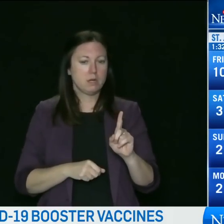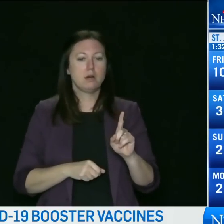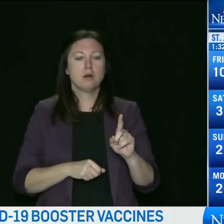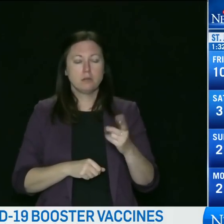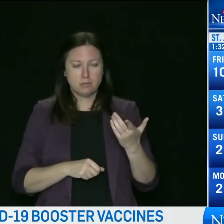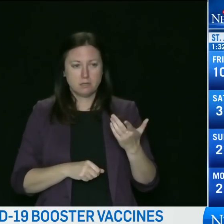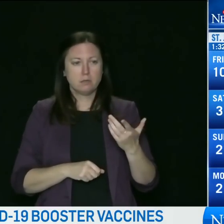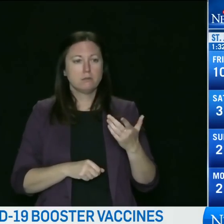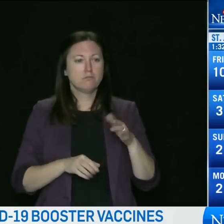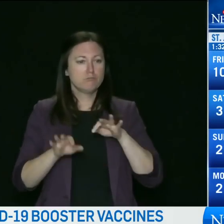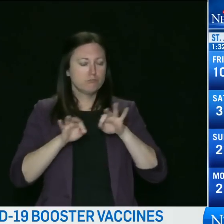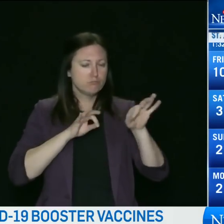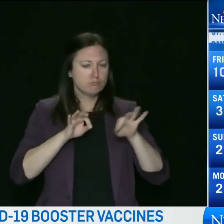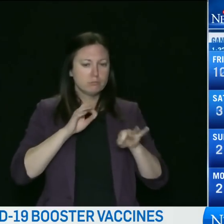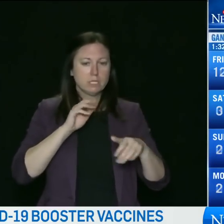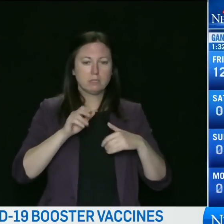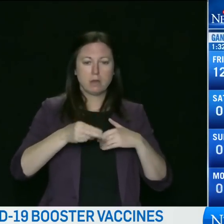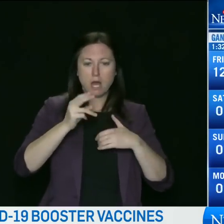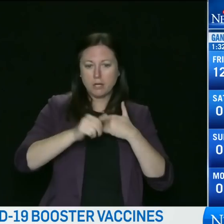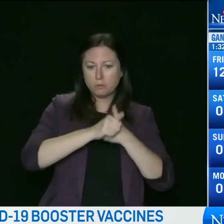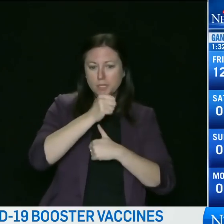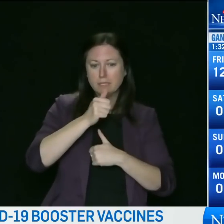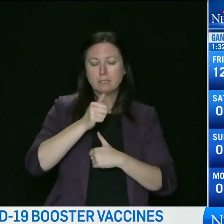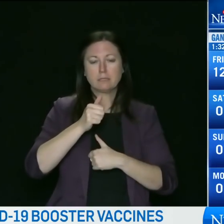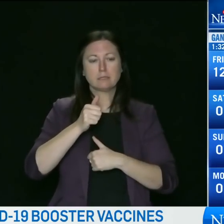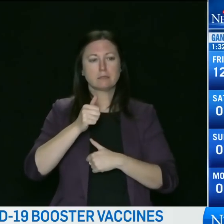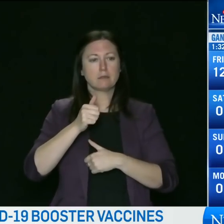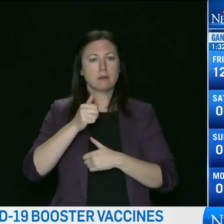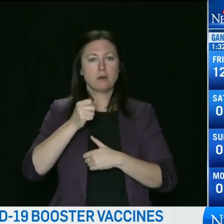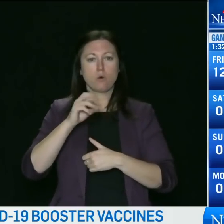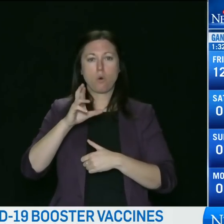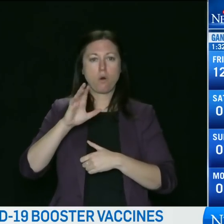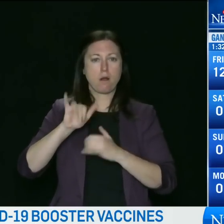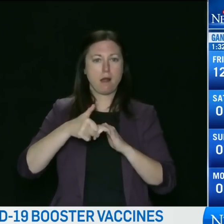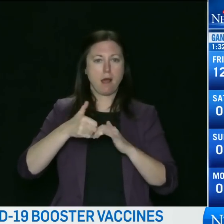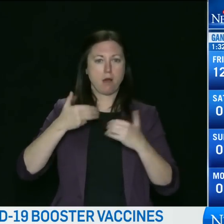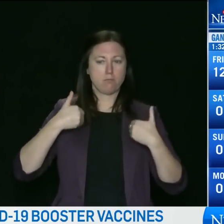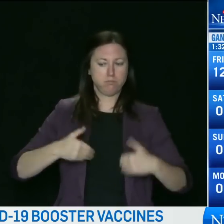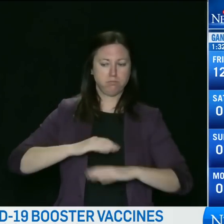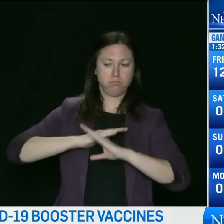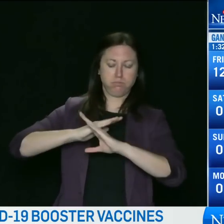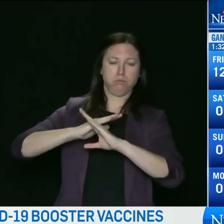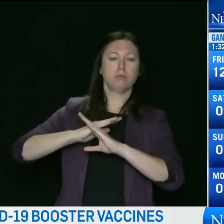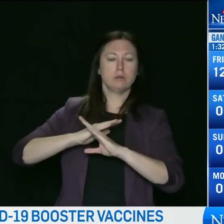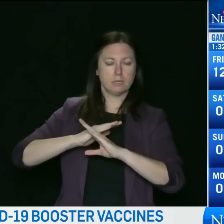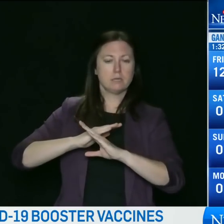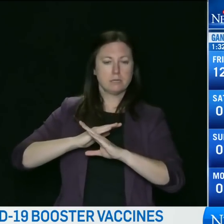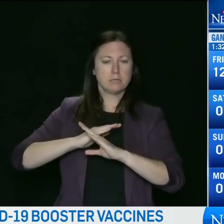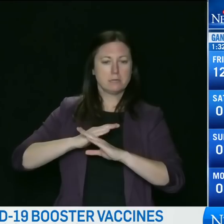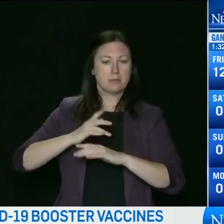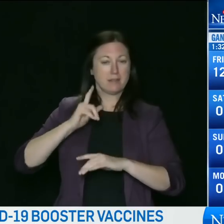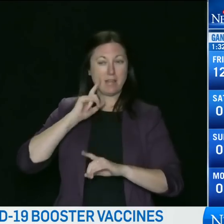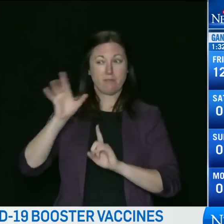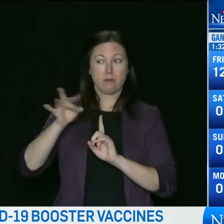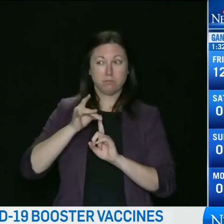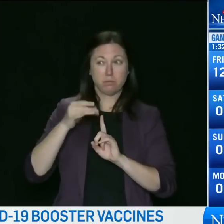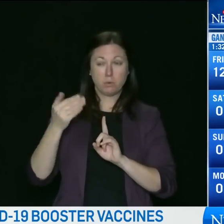INDIVIDUALS. ABOUT THE BOOSTER DECISIONS. THEY DO OUT LINE THE RISK OF INCREASED WANING PROFESSOR TEXT